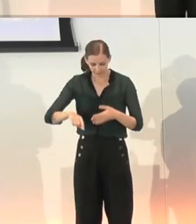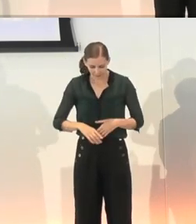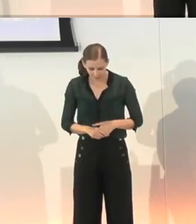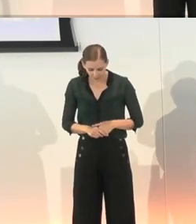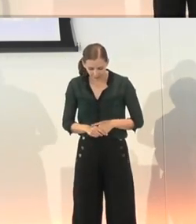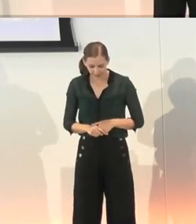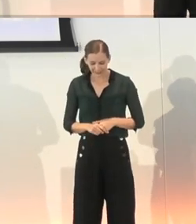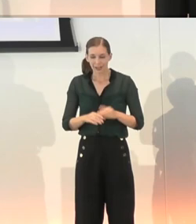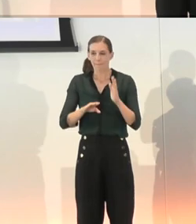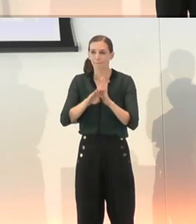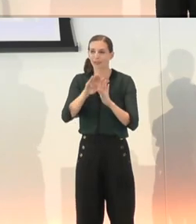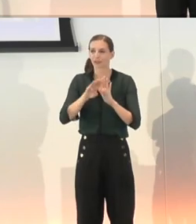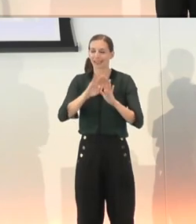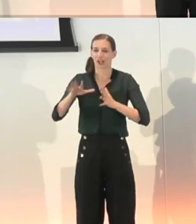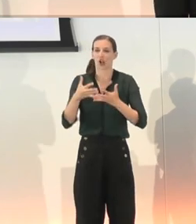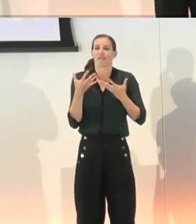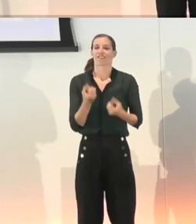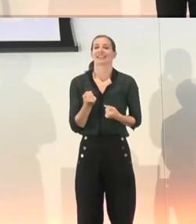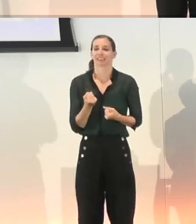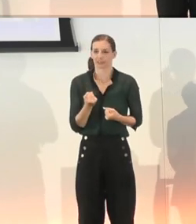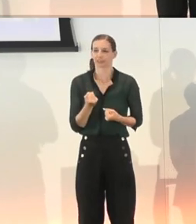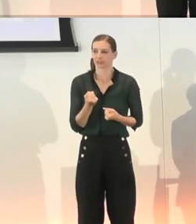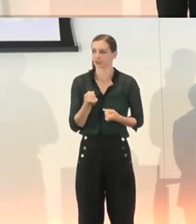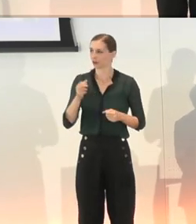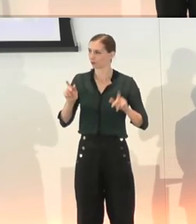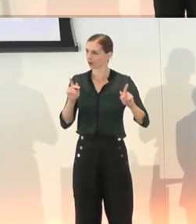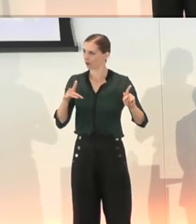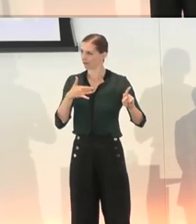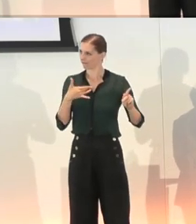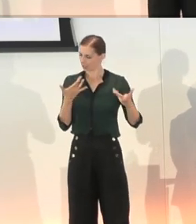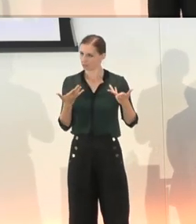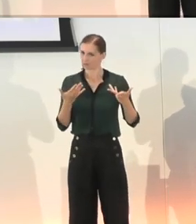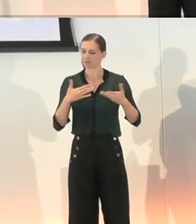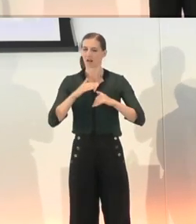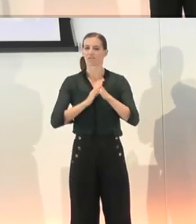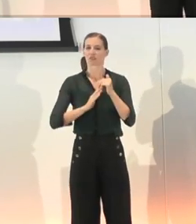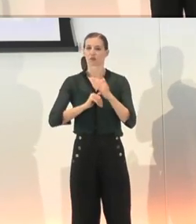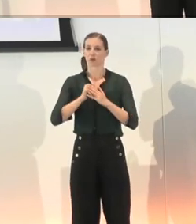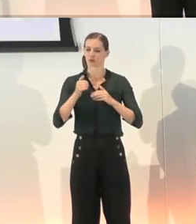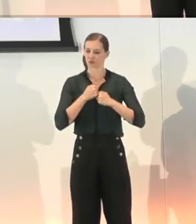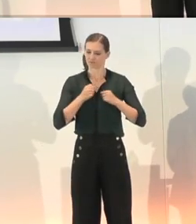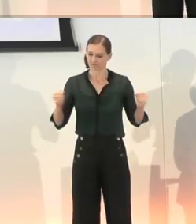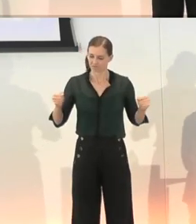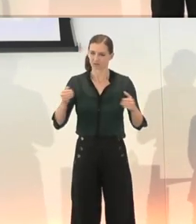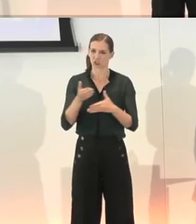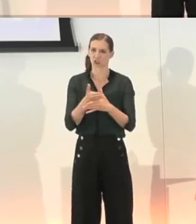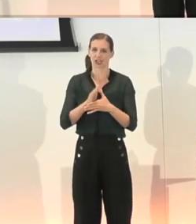confidence over time so people feel they can share openly. The long-term commitment both from